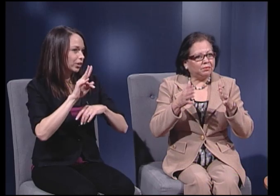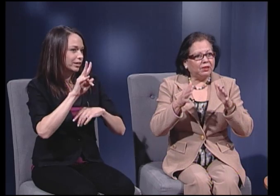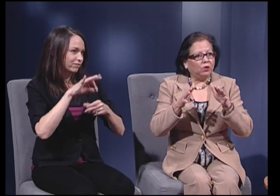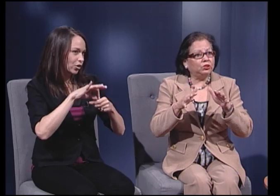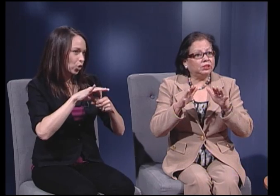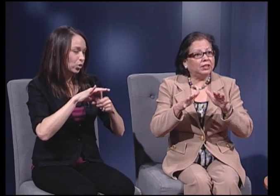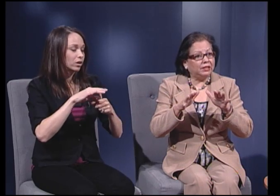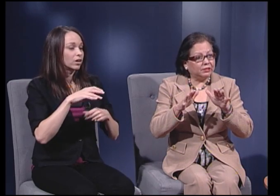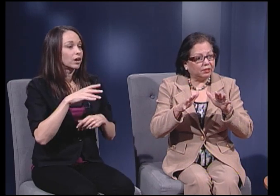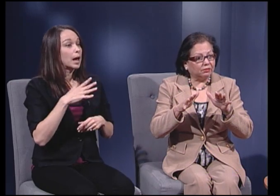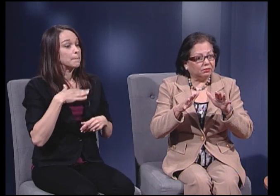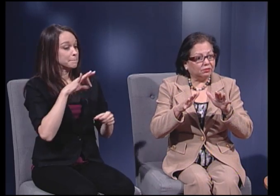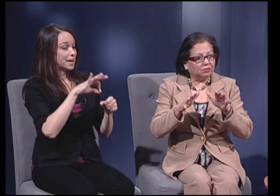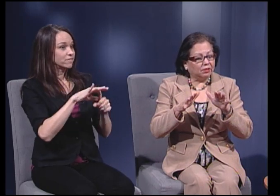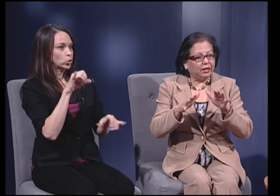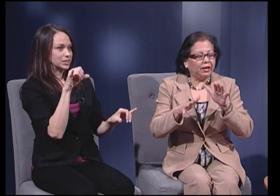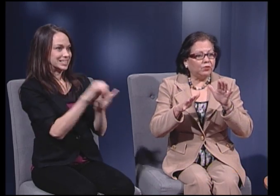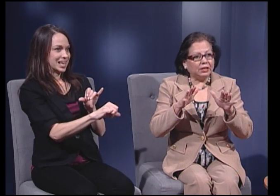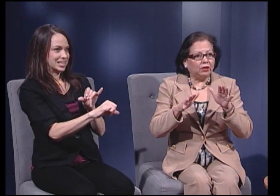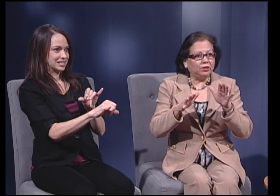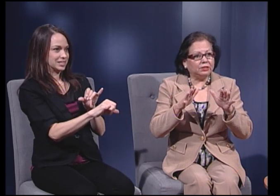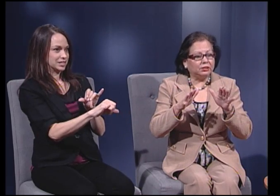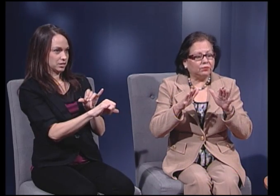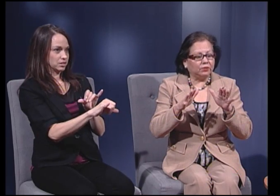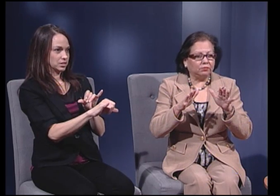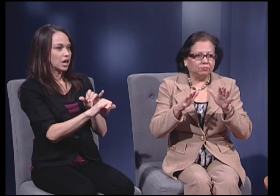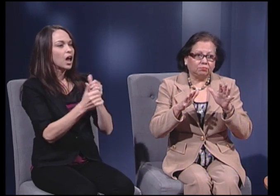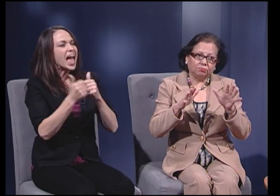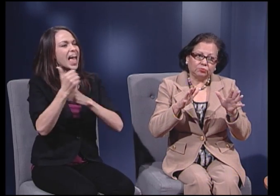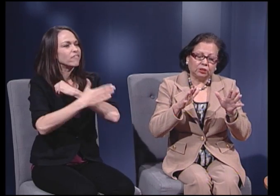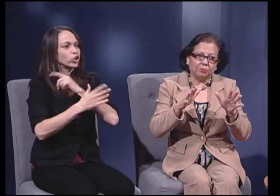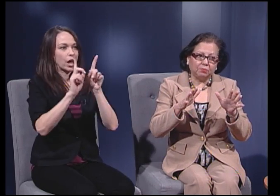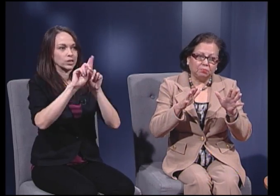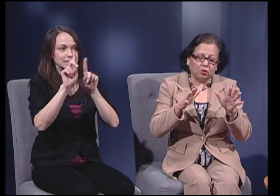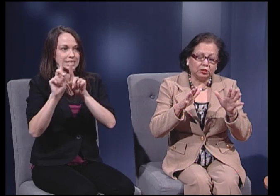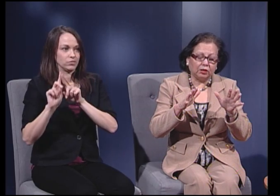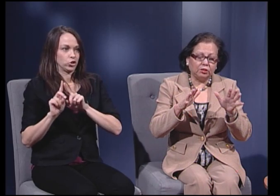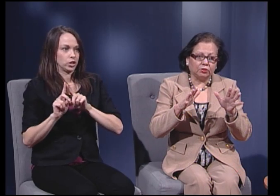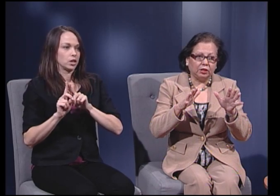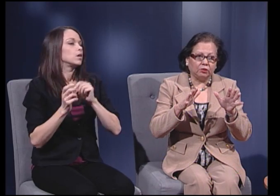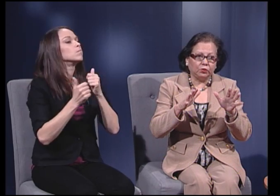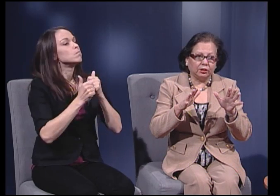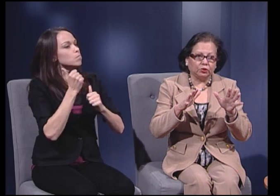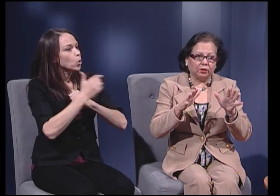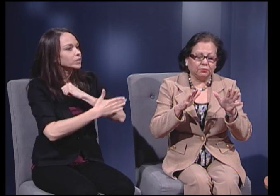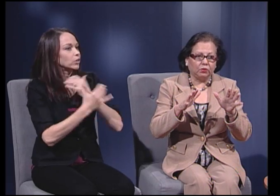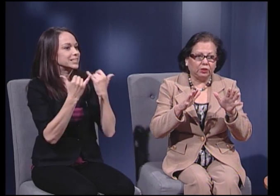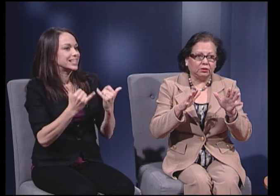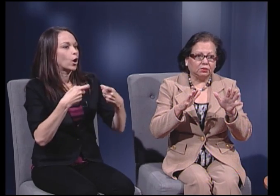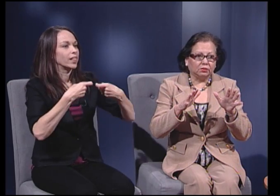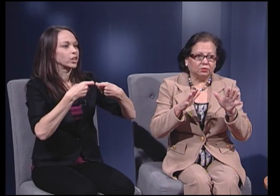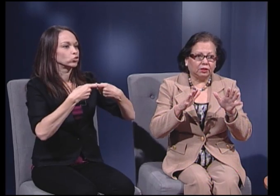My vote stays there. Every county is different. Some-- most counties are now doing electronic voting, okay?